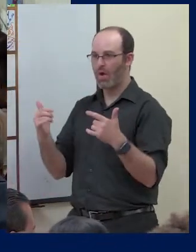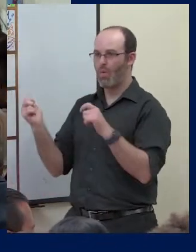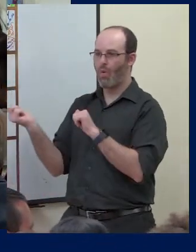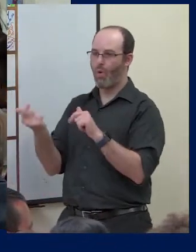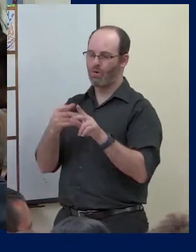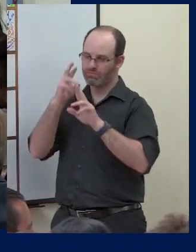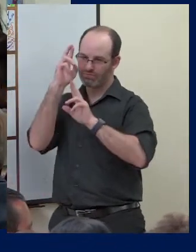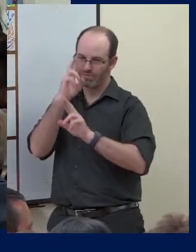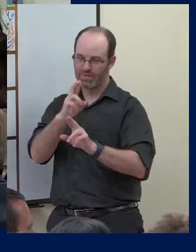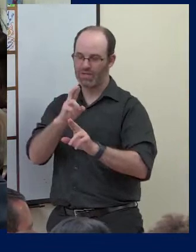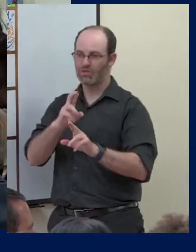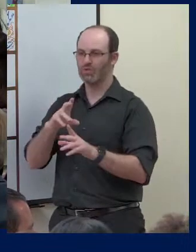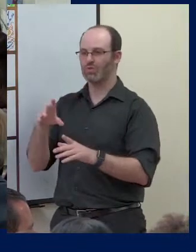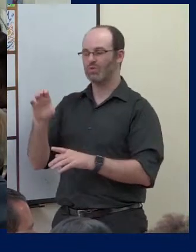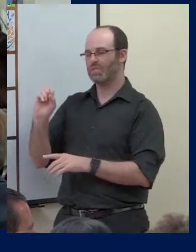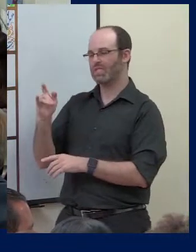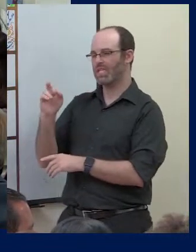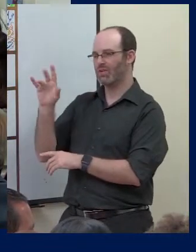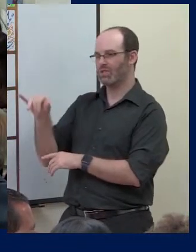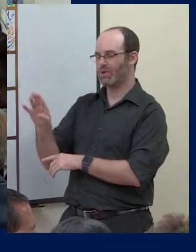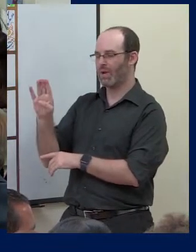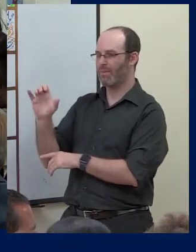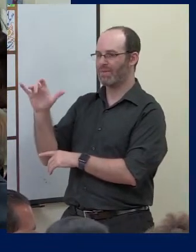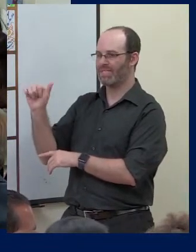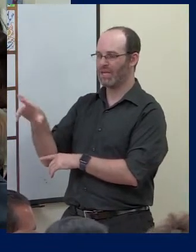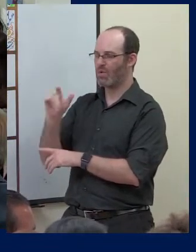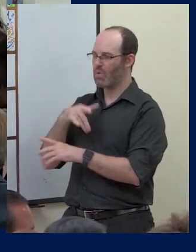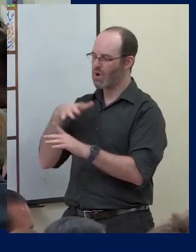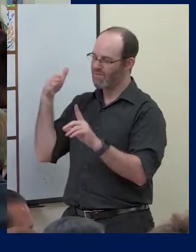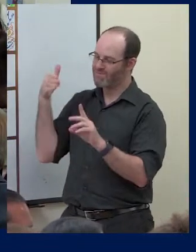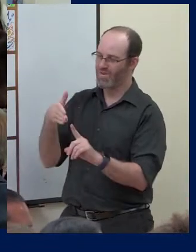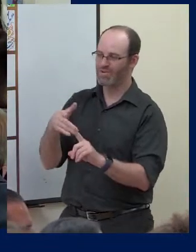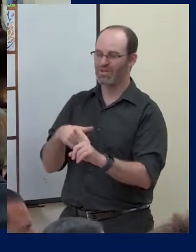We will go to the stars of this conversation.